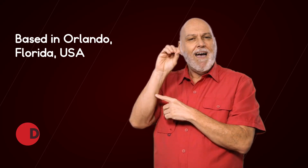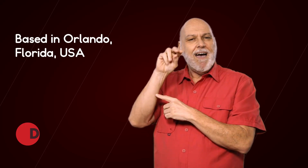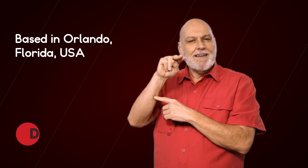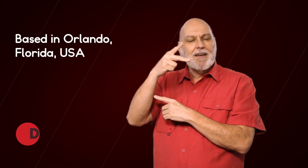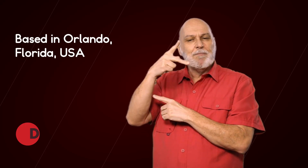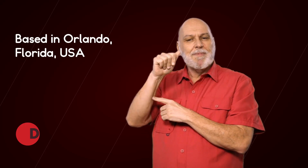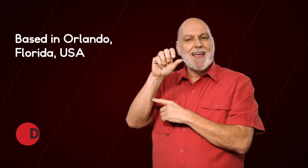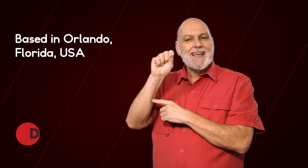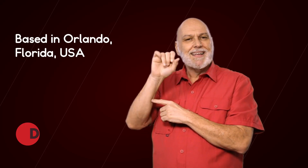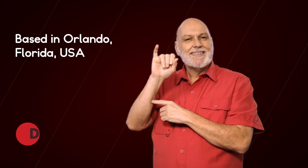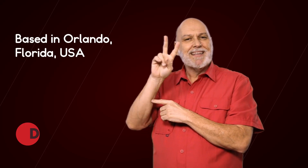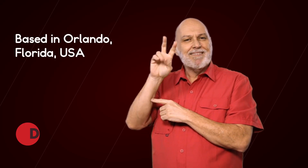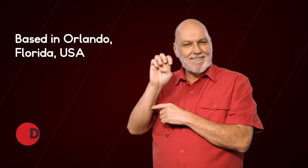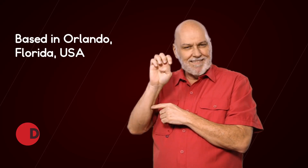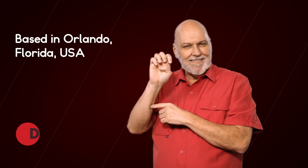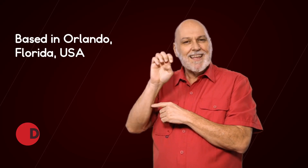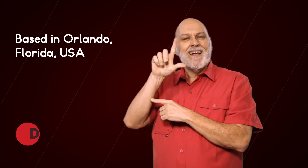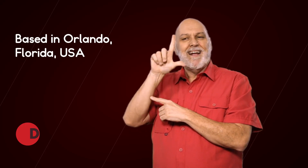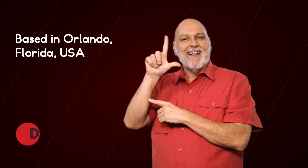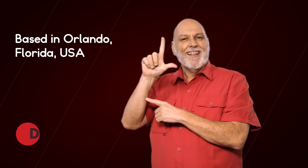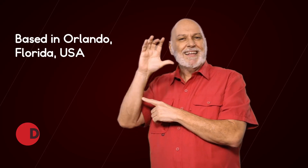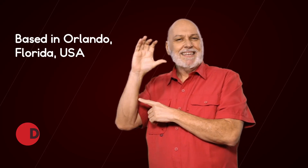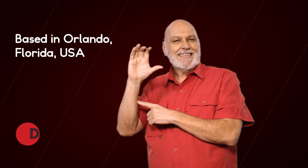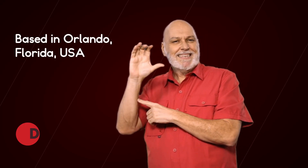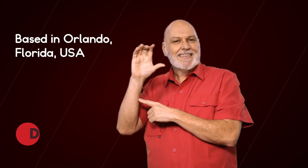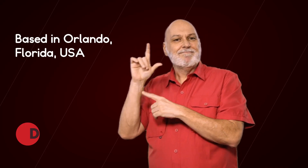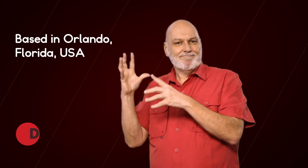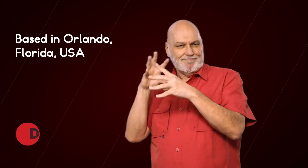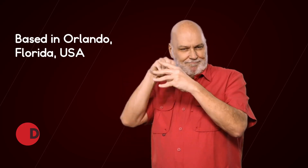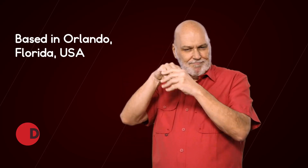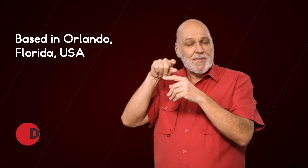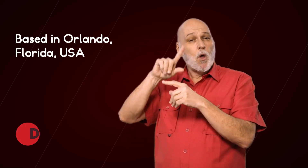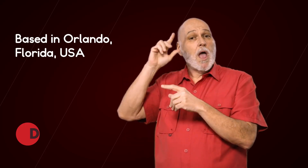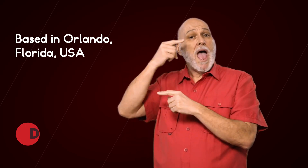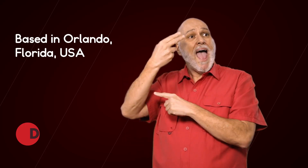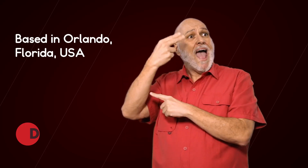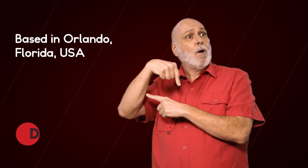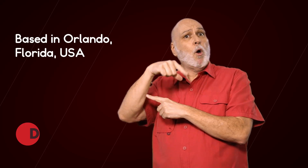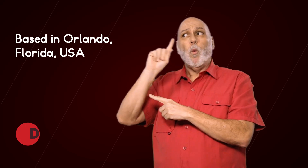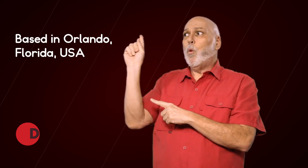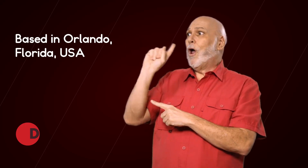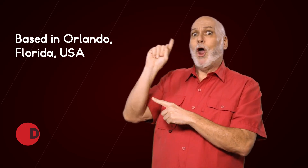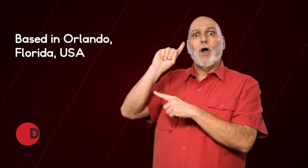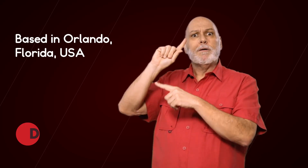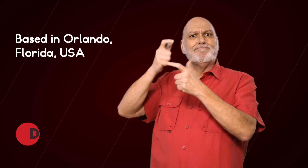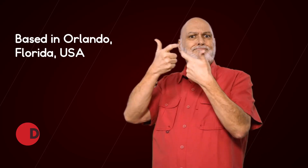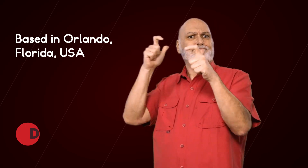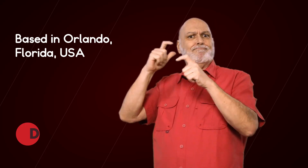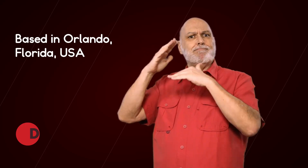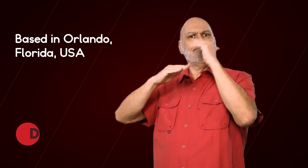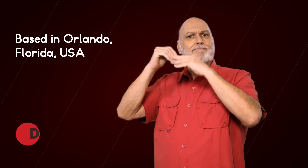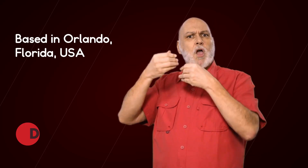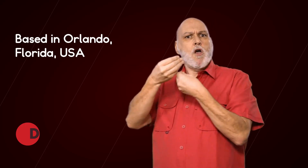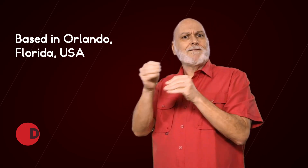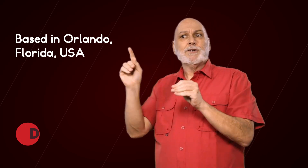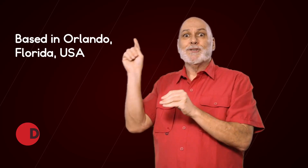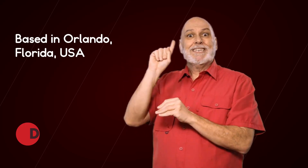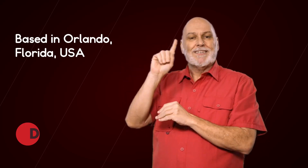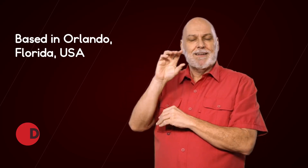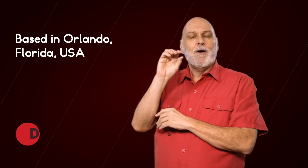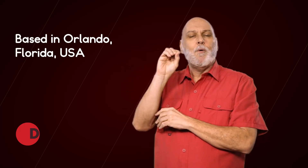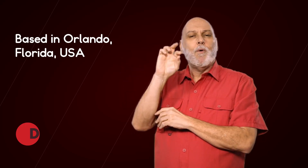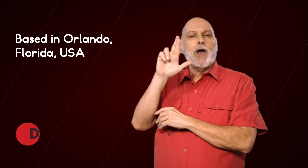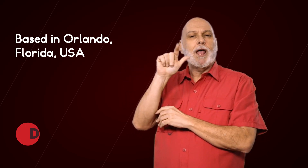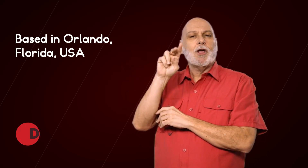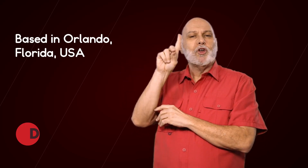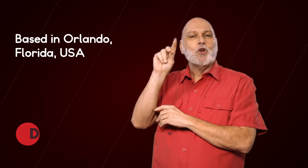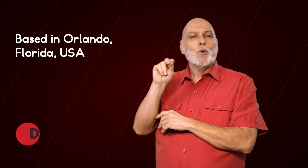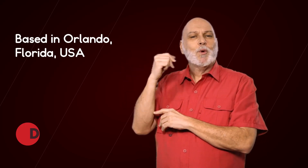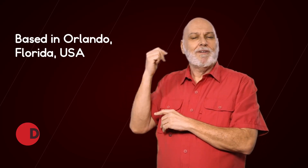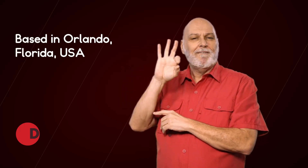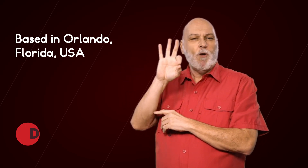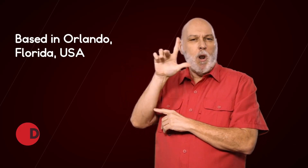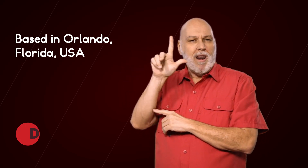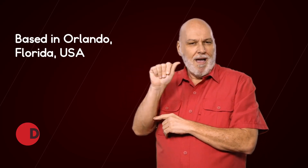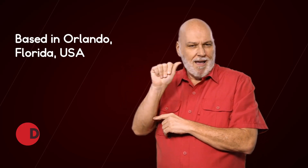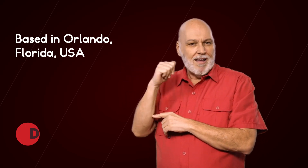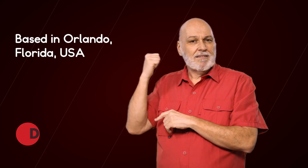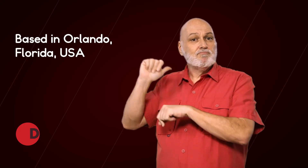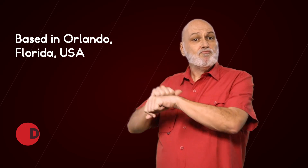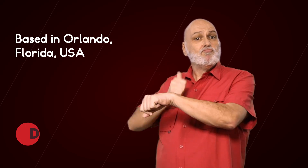lists OnPassive LLC, with headquarters in Orlando, FL,